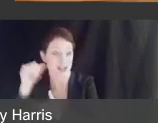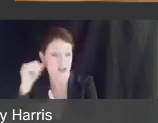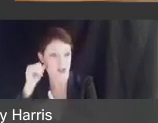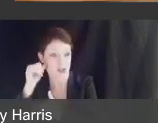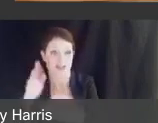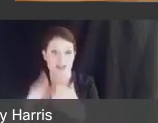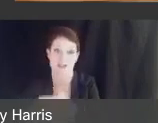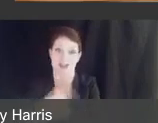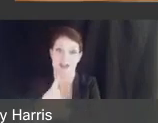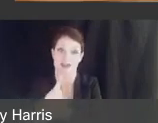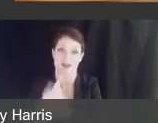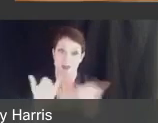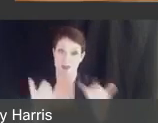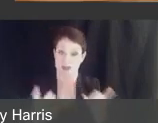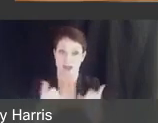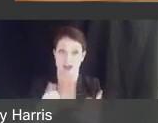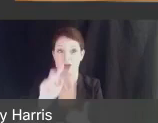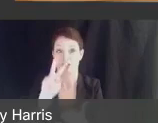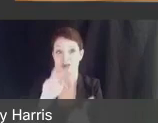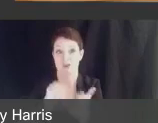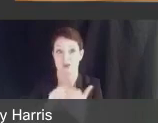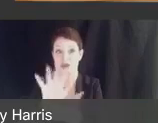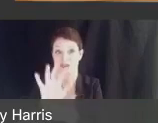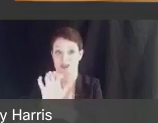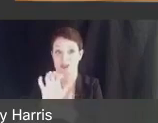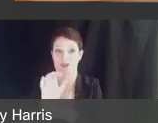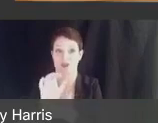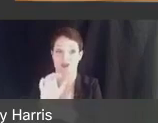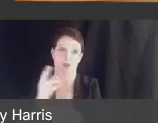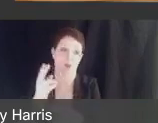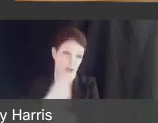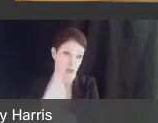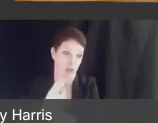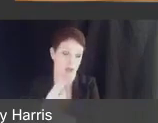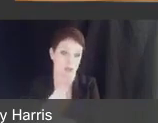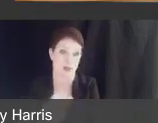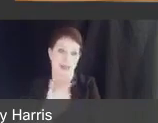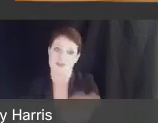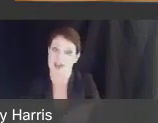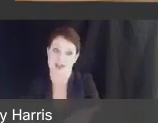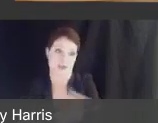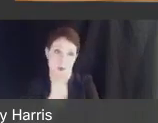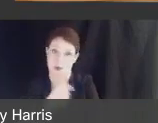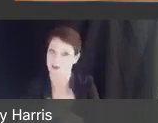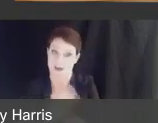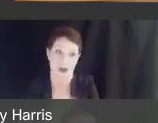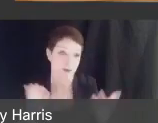almost 2,500 doses of it. So we just don't have that much vaccine and so if we continue to give